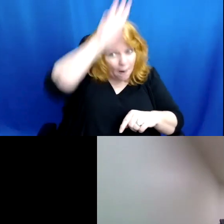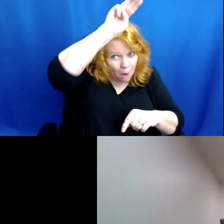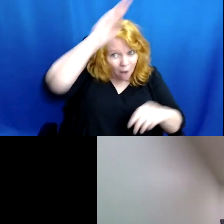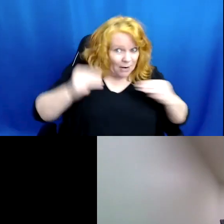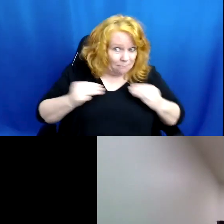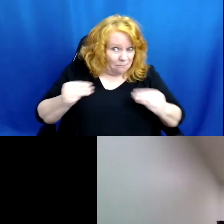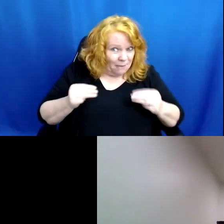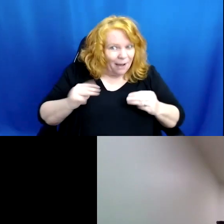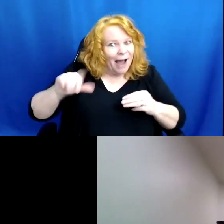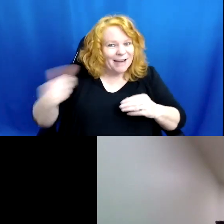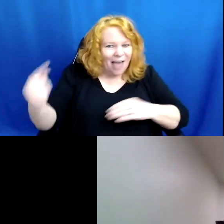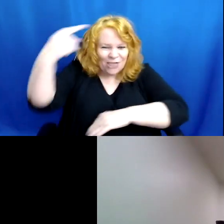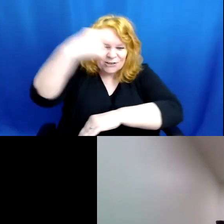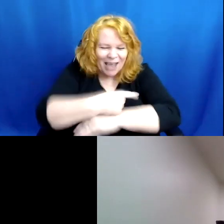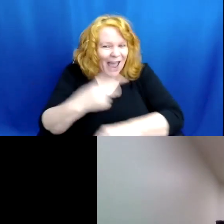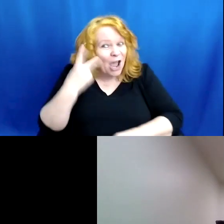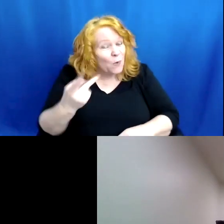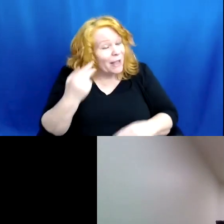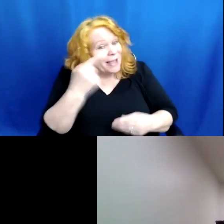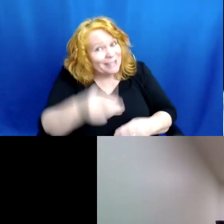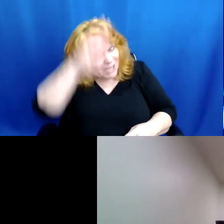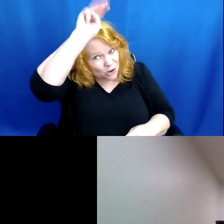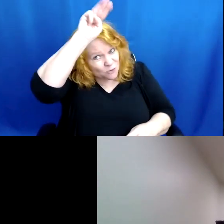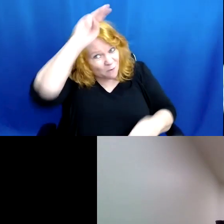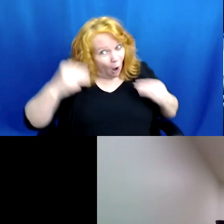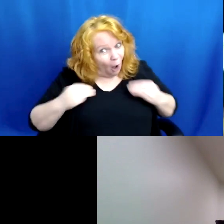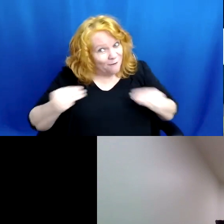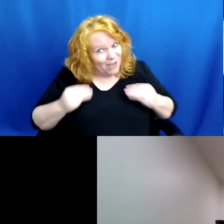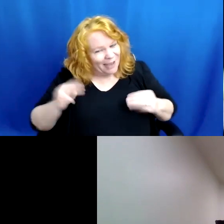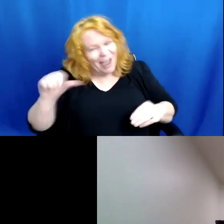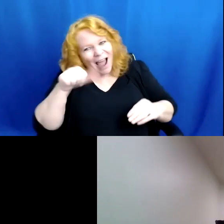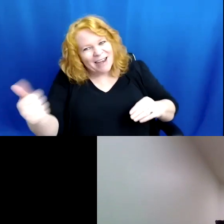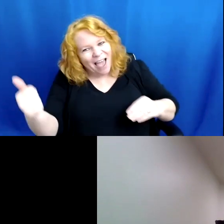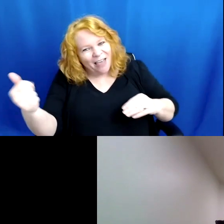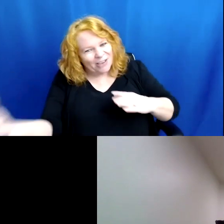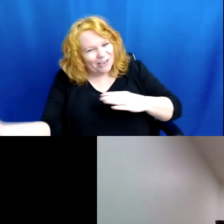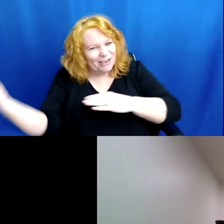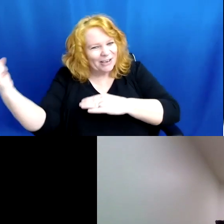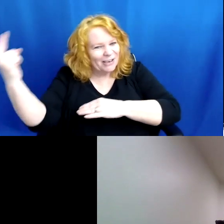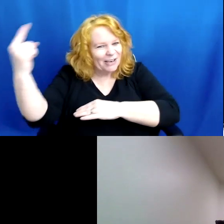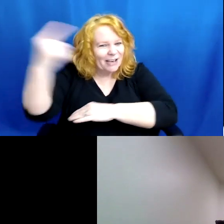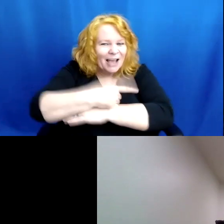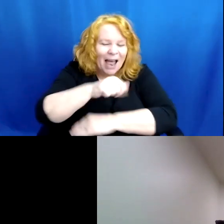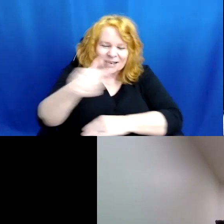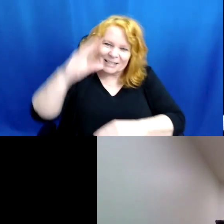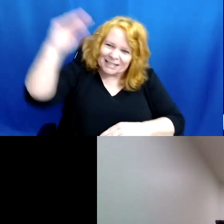We’ll see you Marvin on another day. On another sunny day.